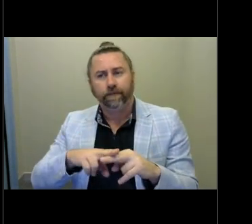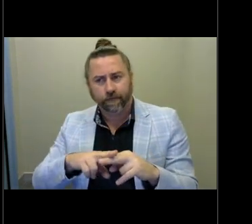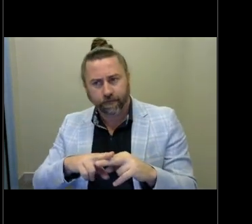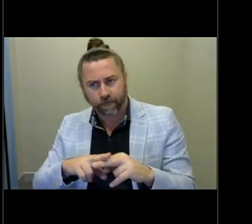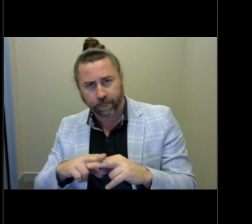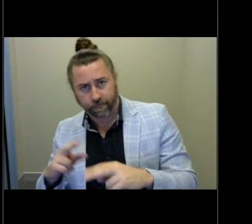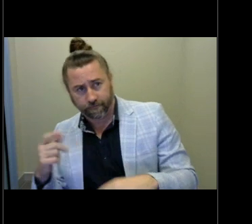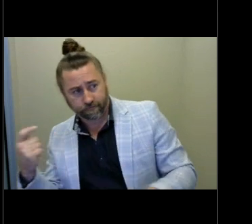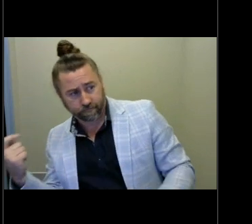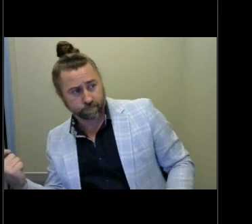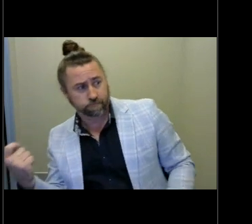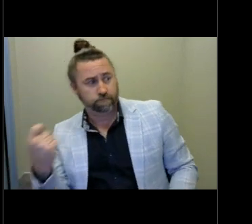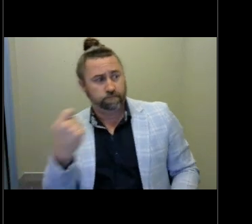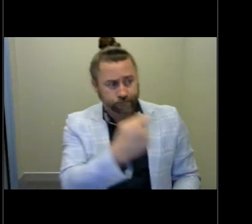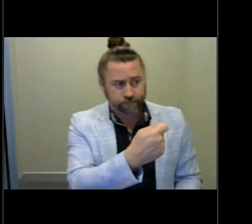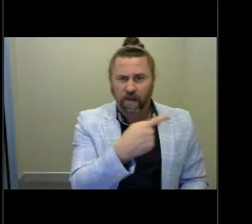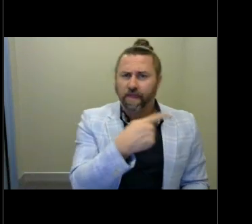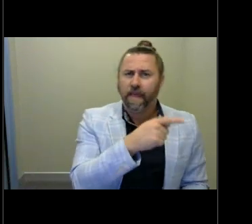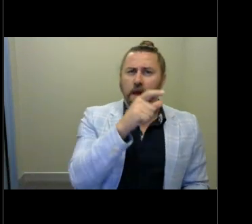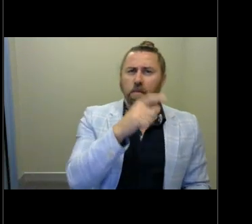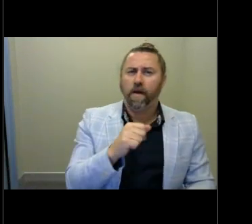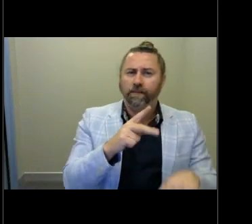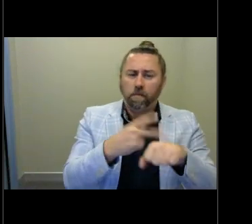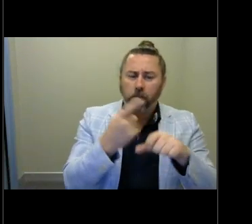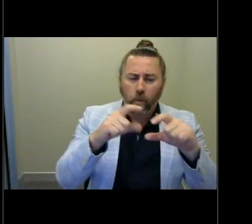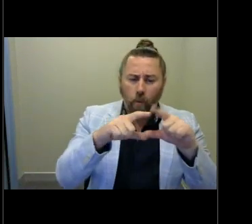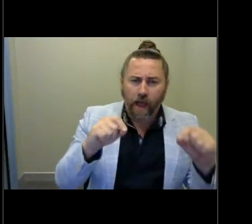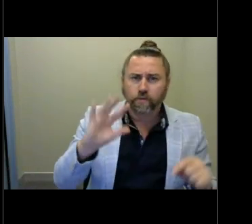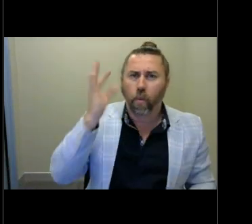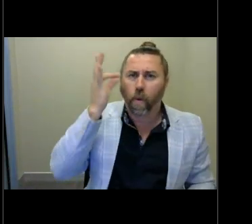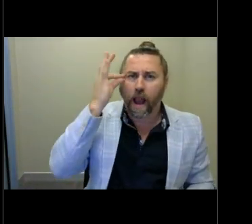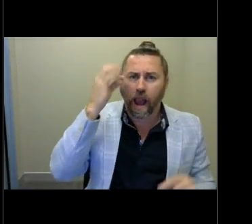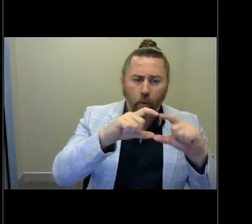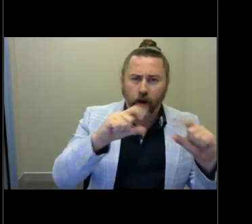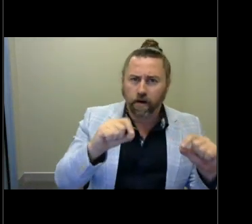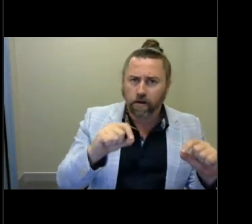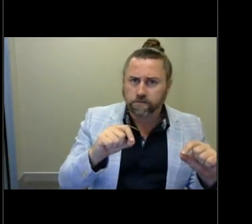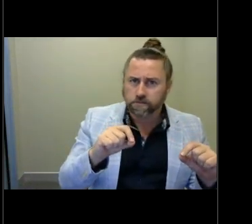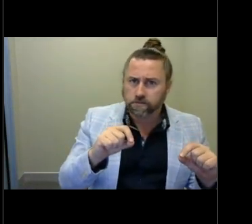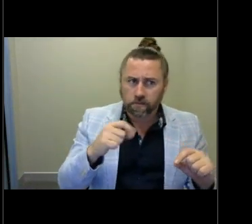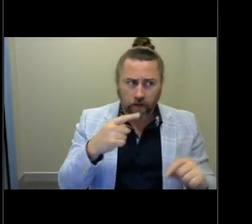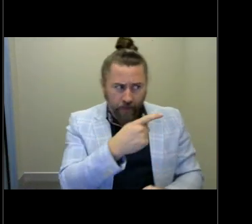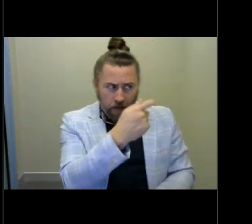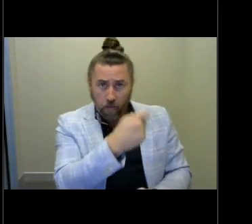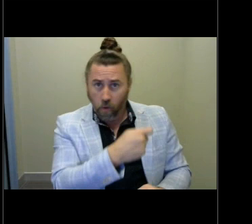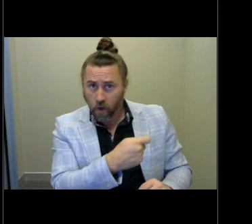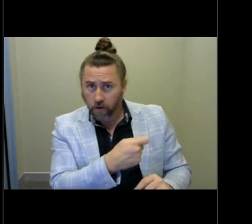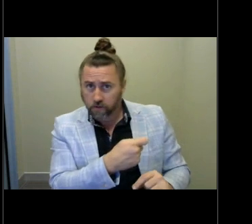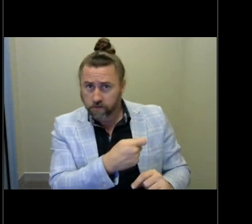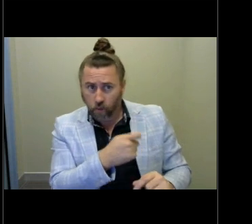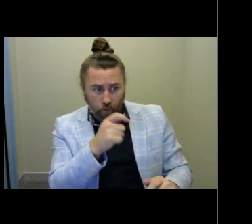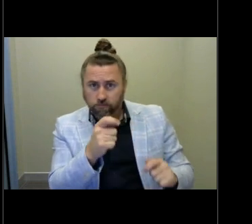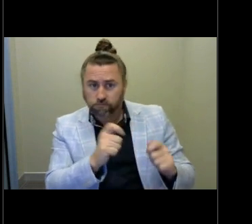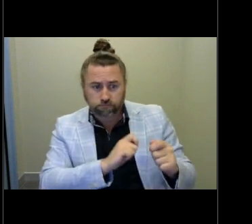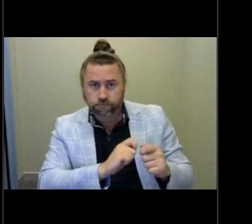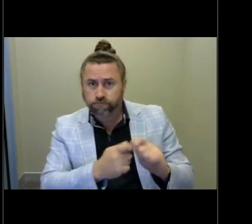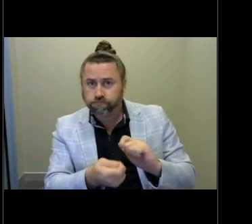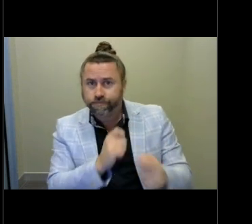that holds a Blue Card or a Yellow Card. Right >> They are wondering if there is any impact